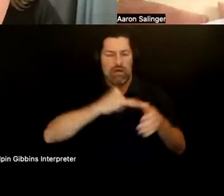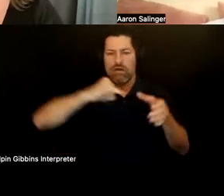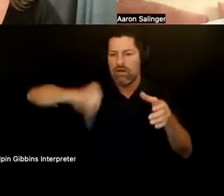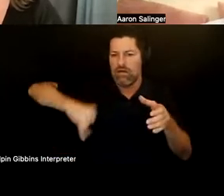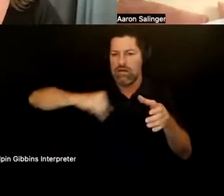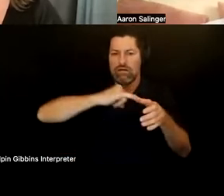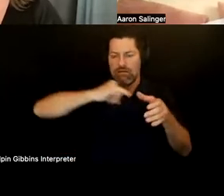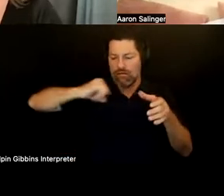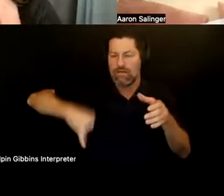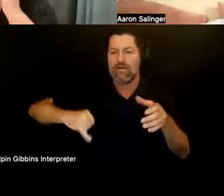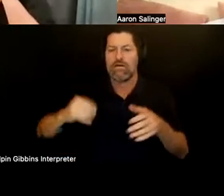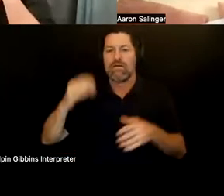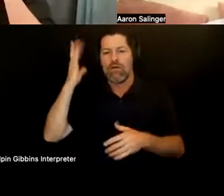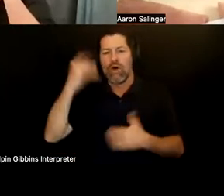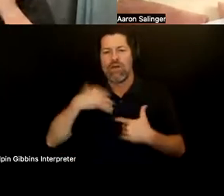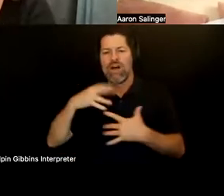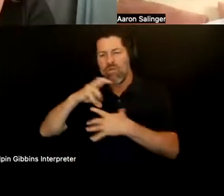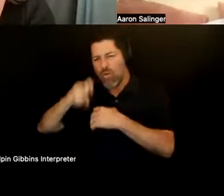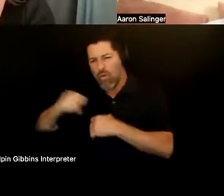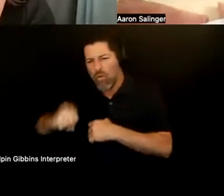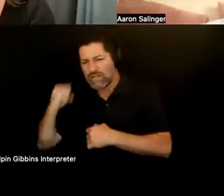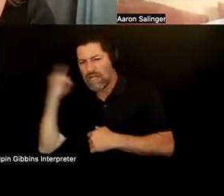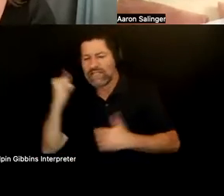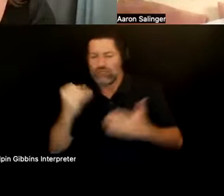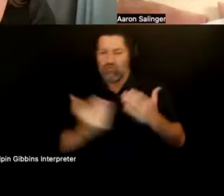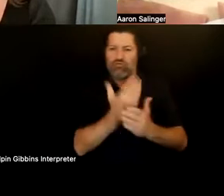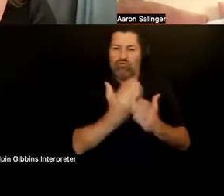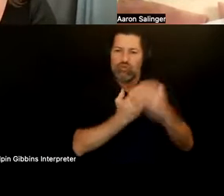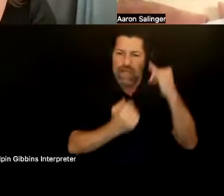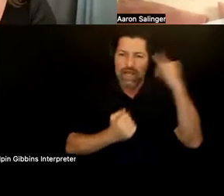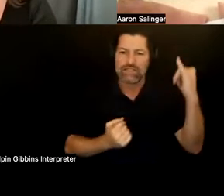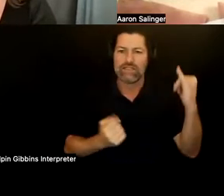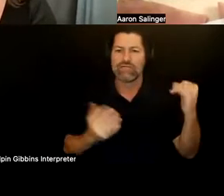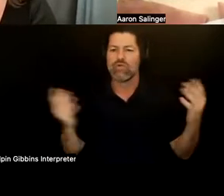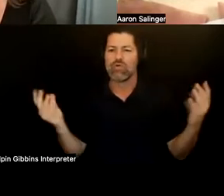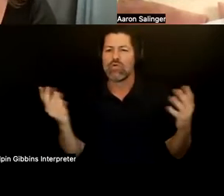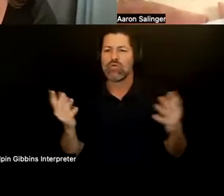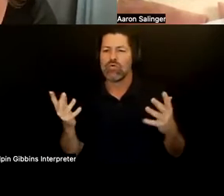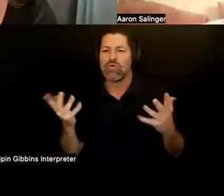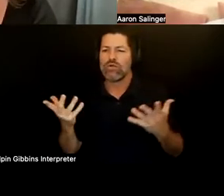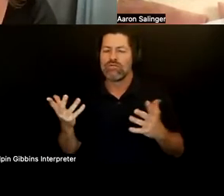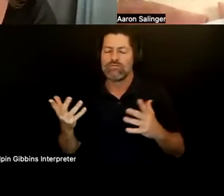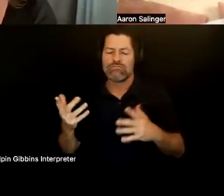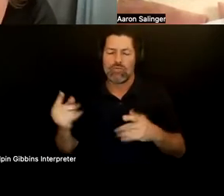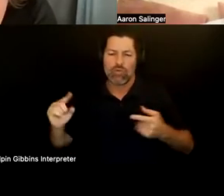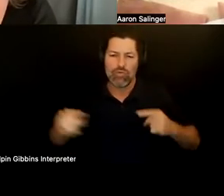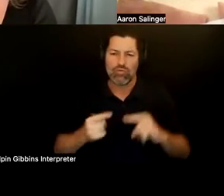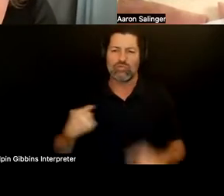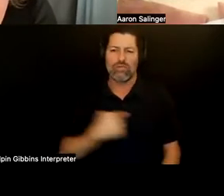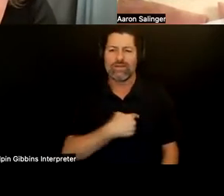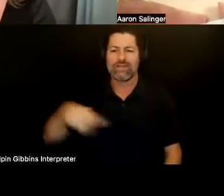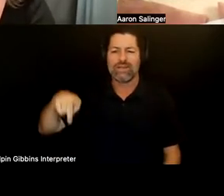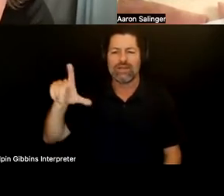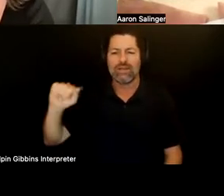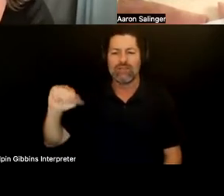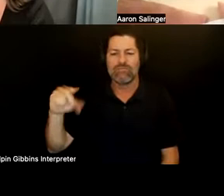we take both ancient and modern ideas of what plays us is is because the the main I